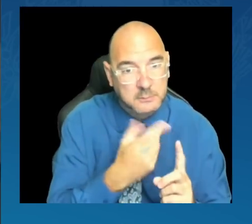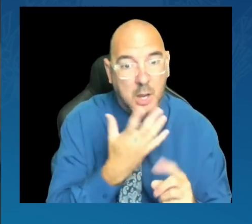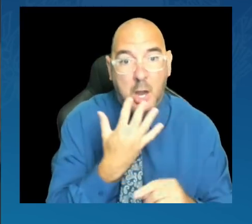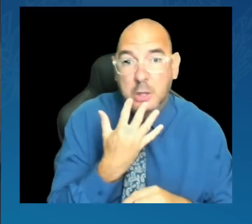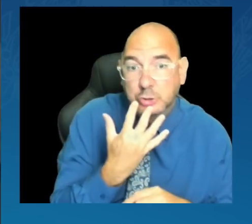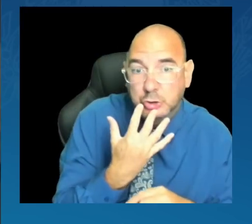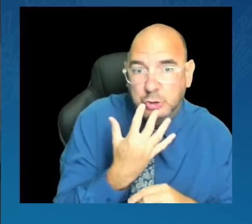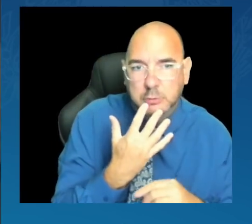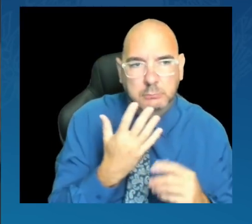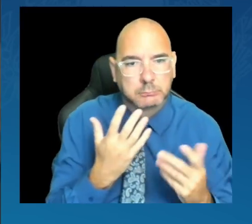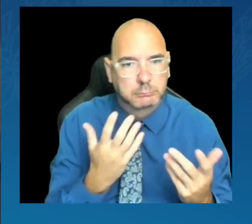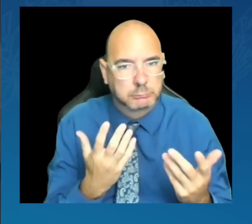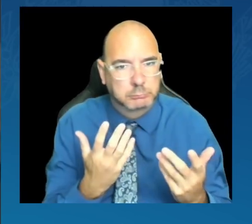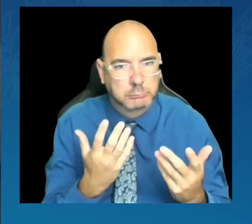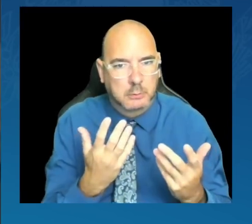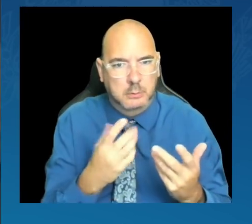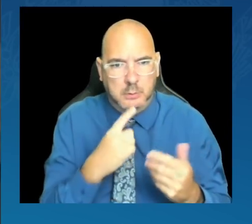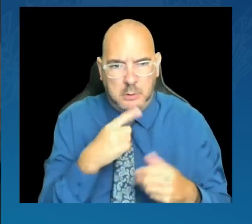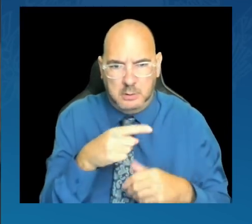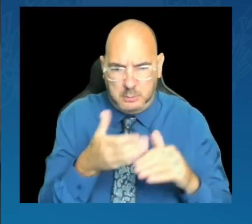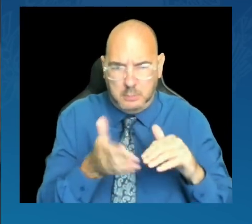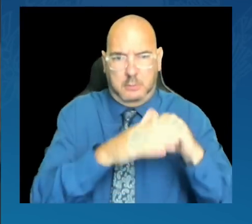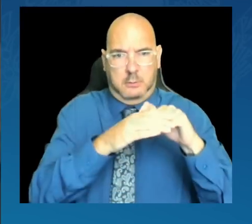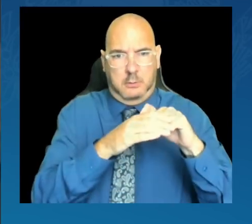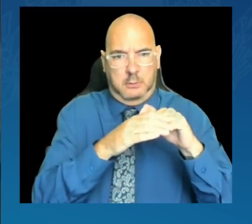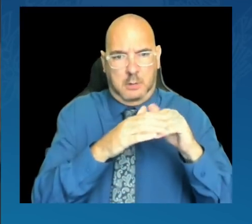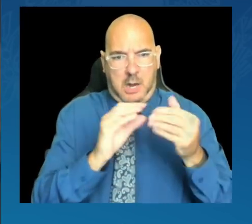by removing abortion as a maternal health care option.